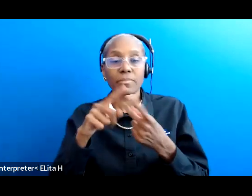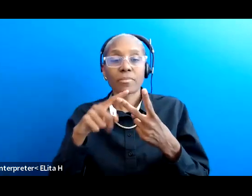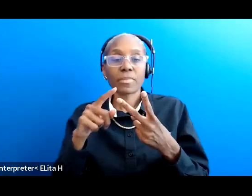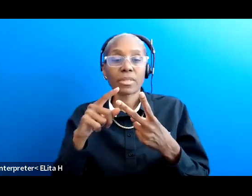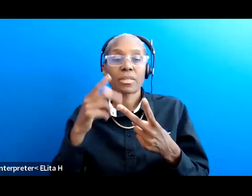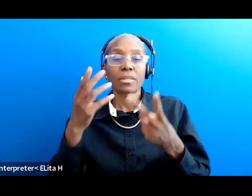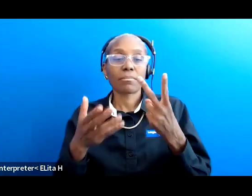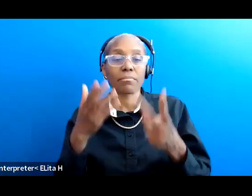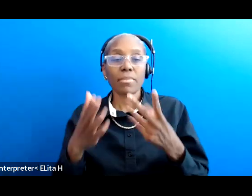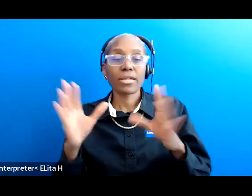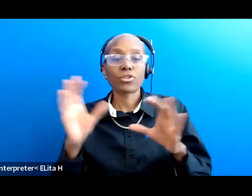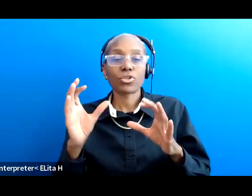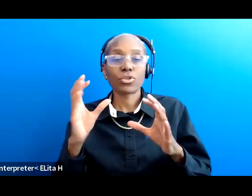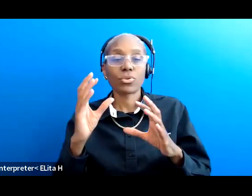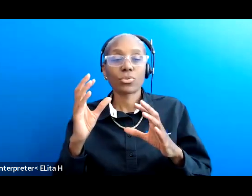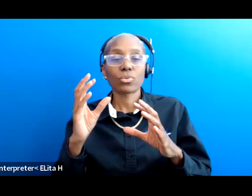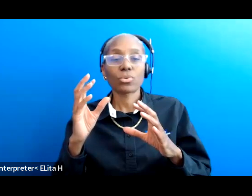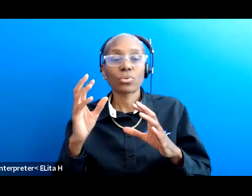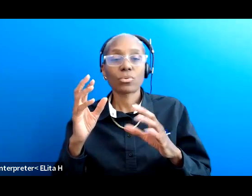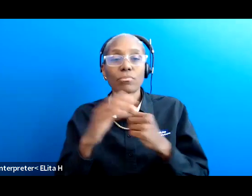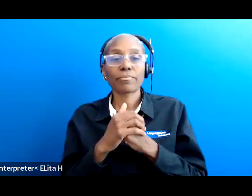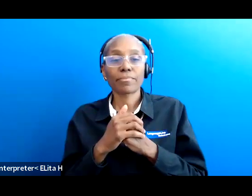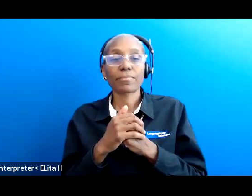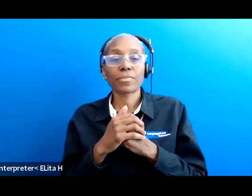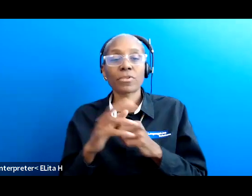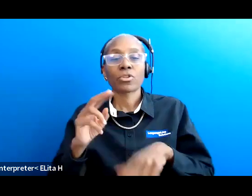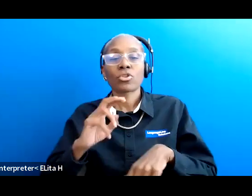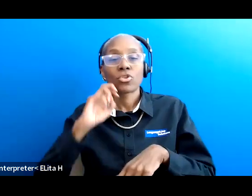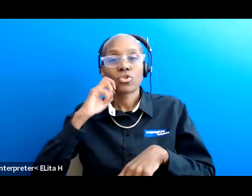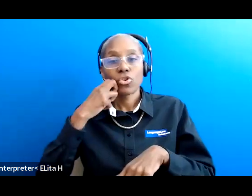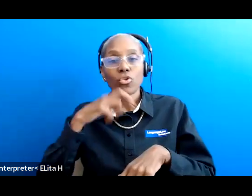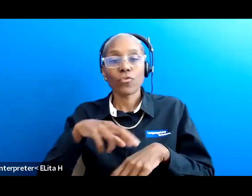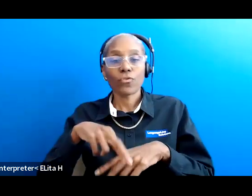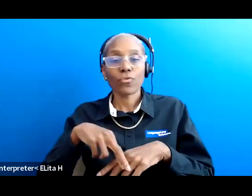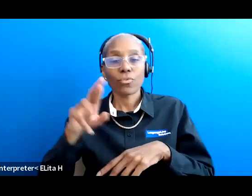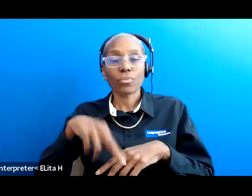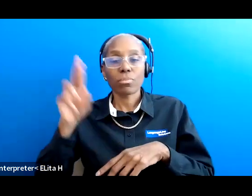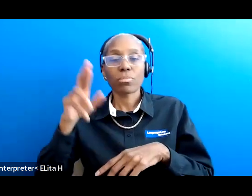do some reflex, nerve reflex things to help themselves toilet.